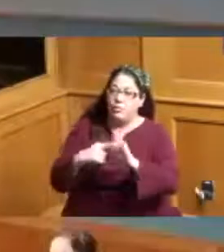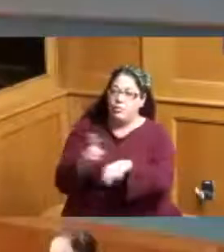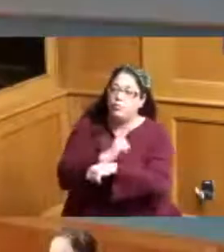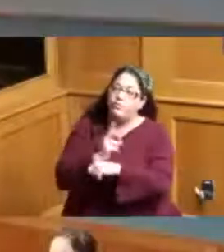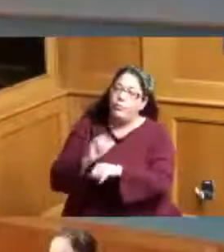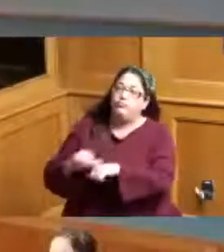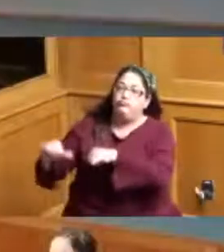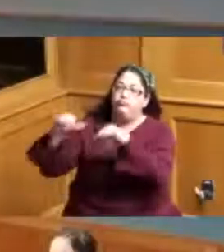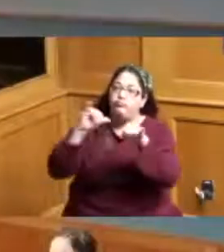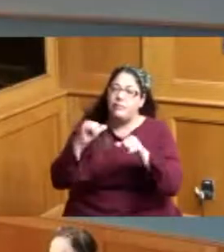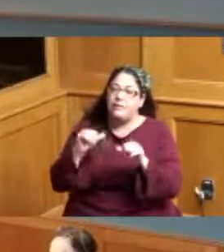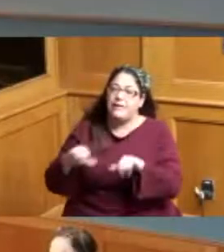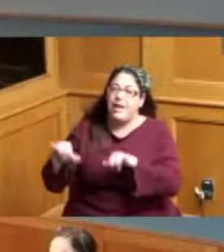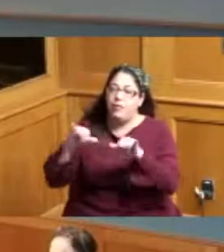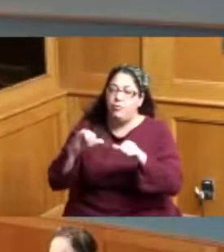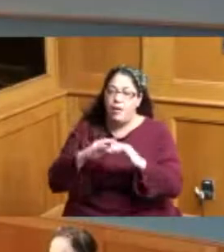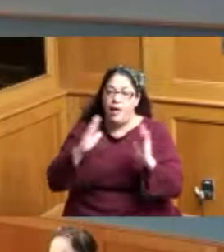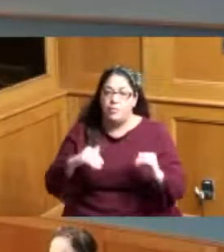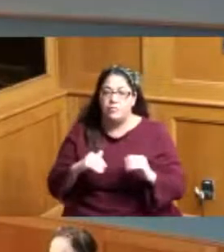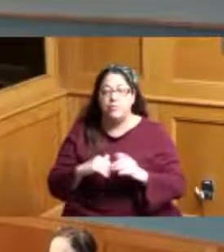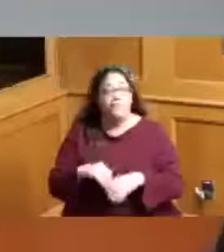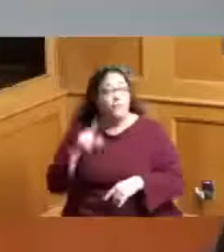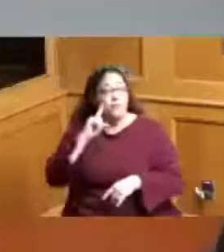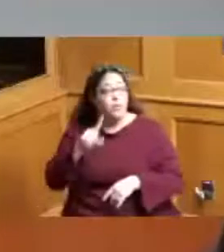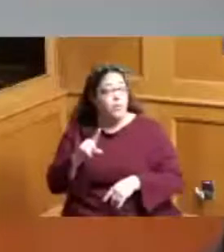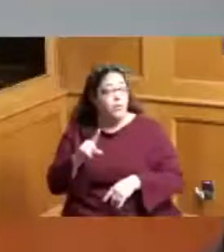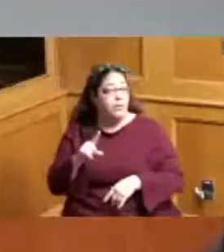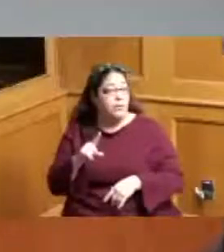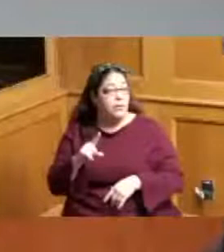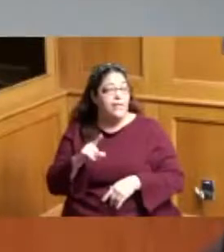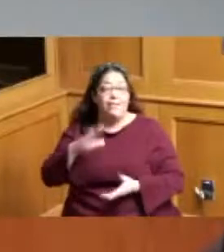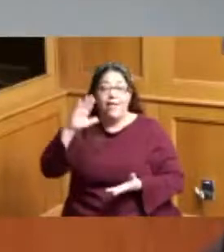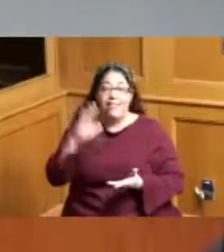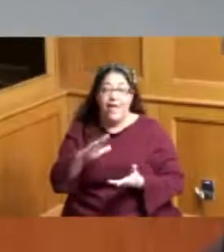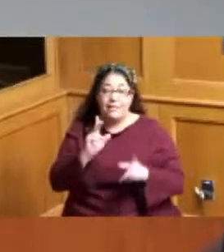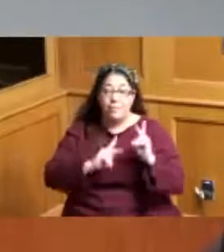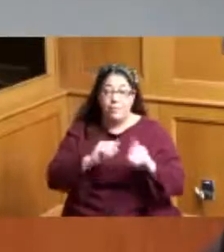an incentive I guess for the residential because the less they use them because they're not going